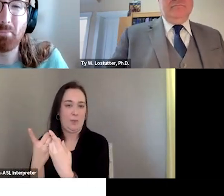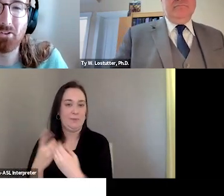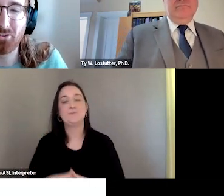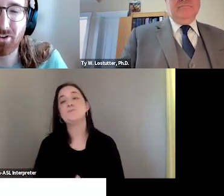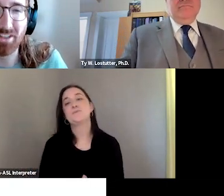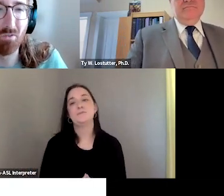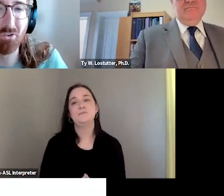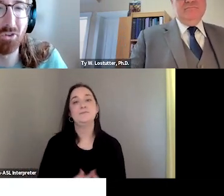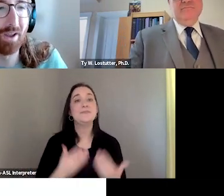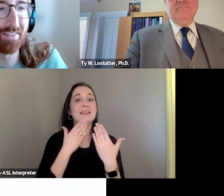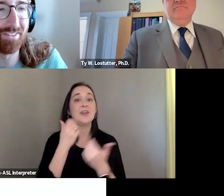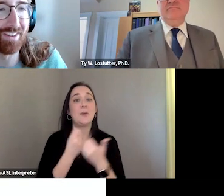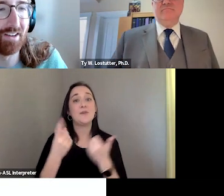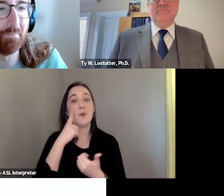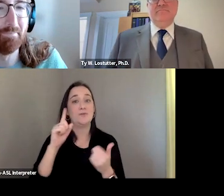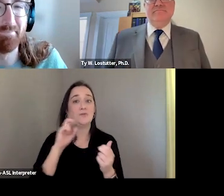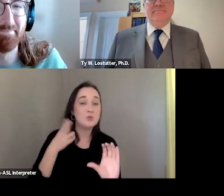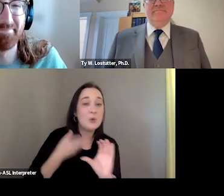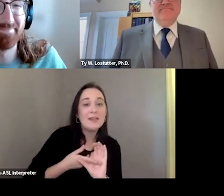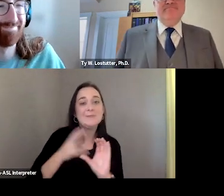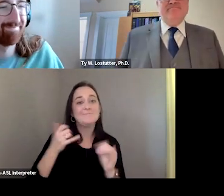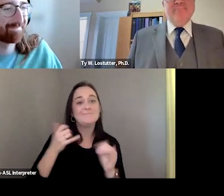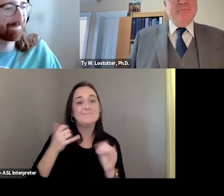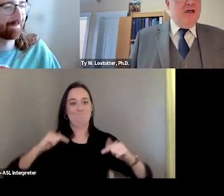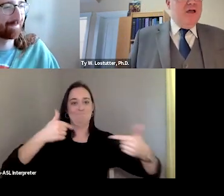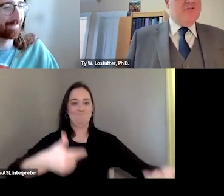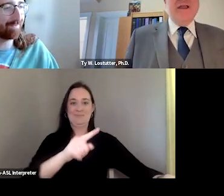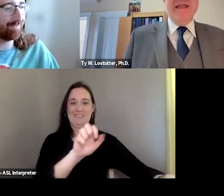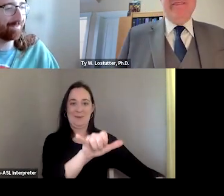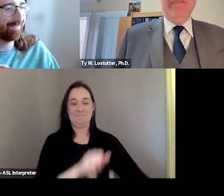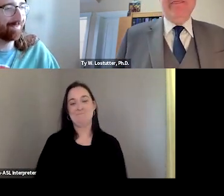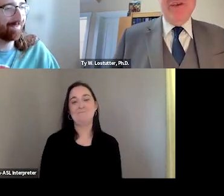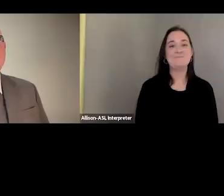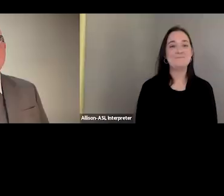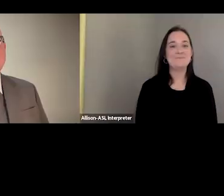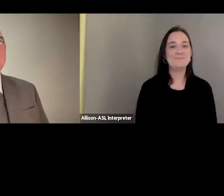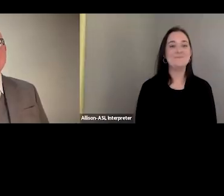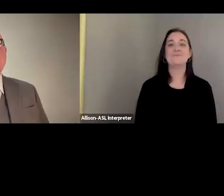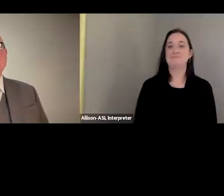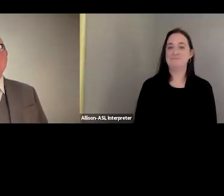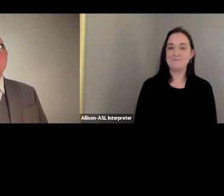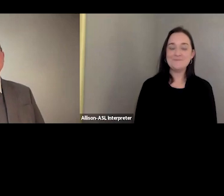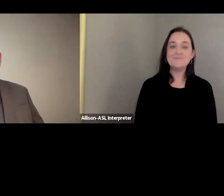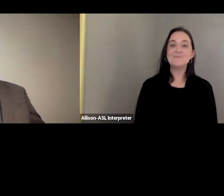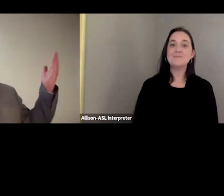And it's my pleasure turning it over to you at this time. Great. Thank you Anthony. Thank you Logan.